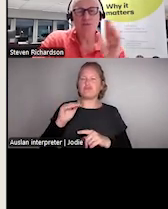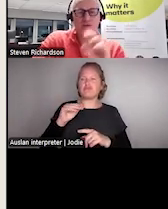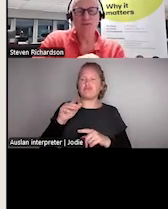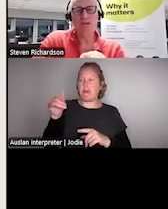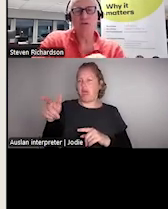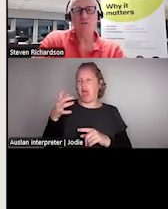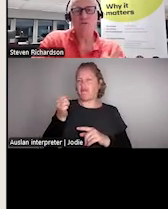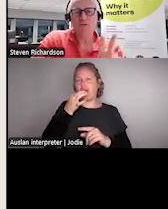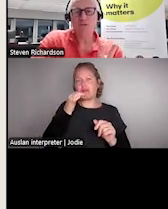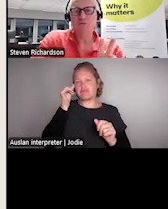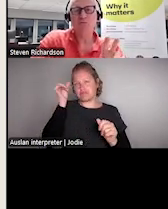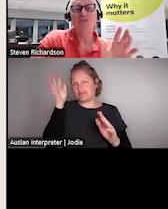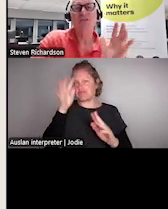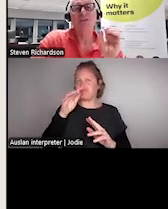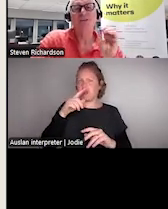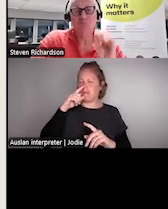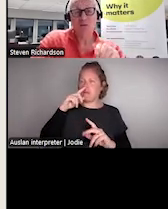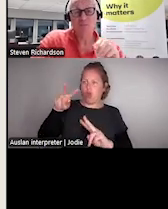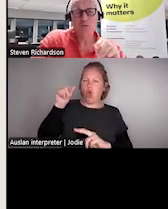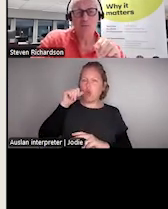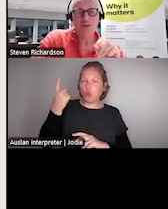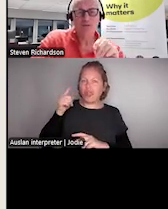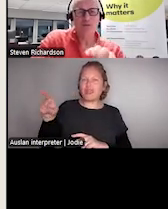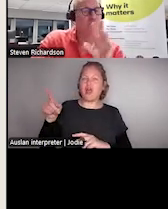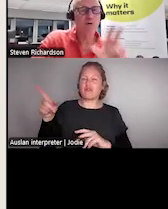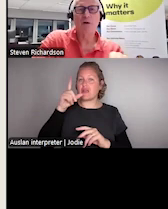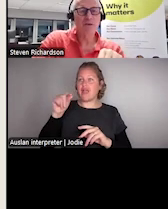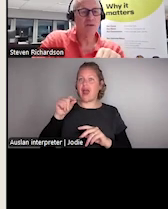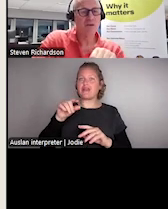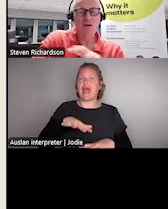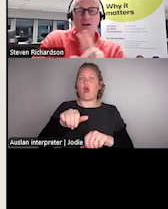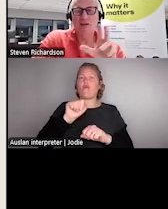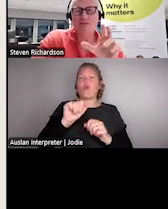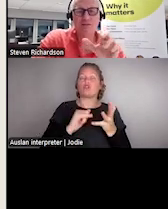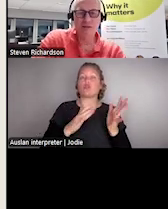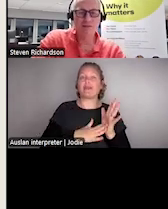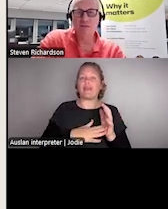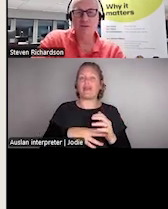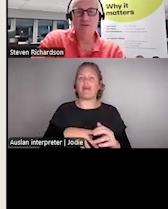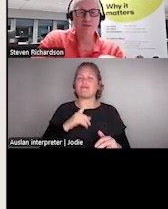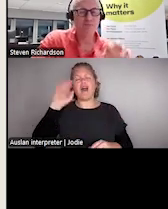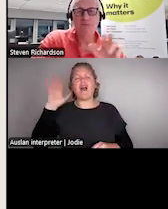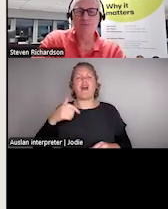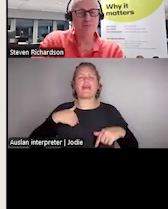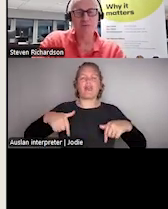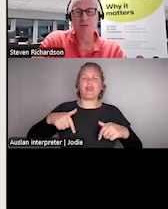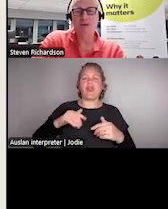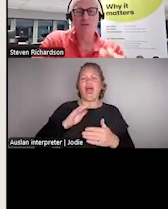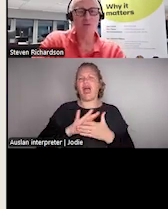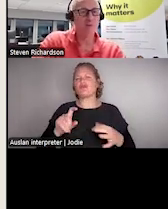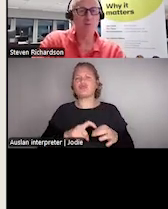who can take over your socials and build up some steam. To say "I'm here at the HQ, and you won't